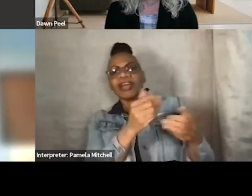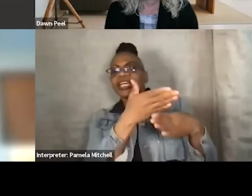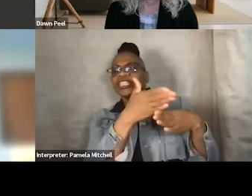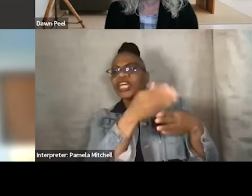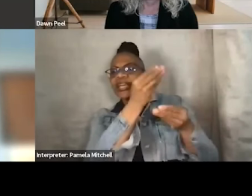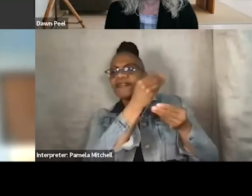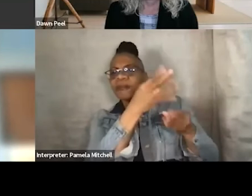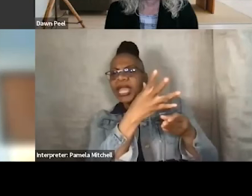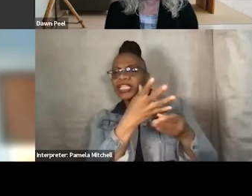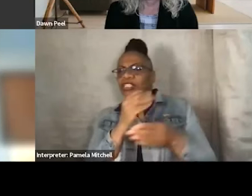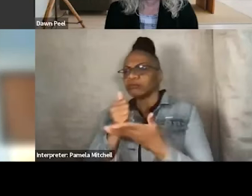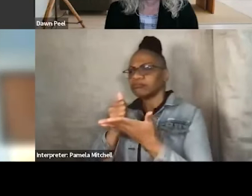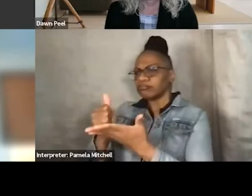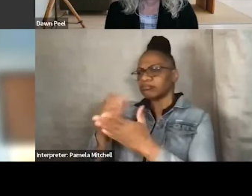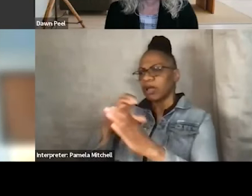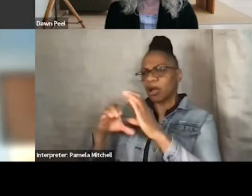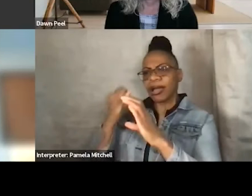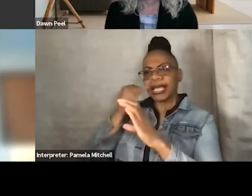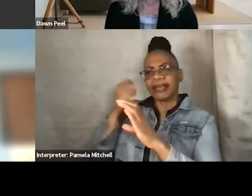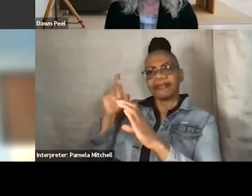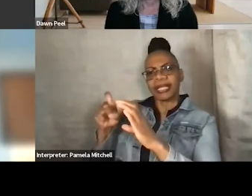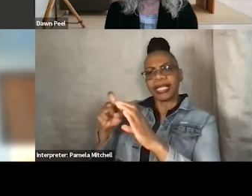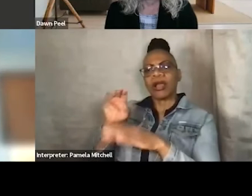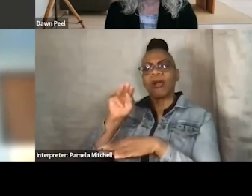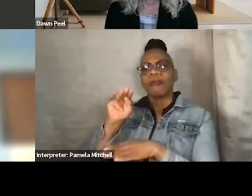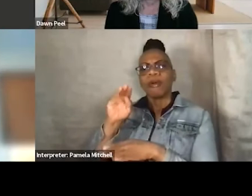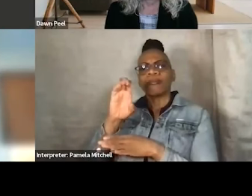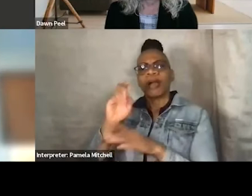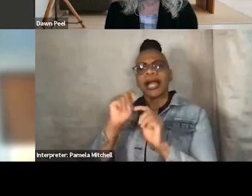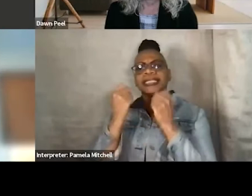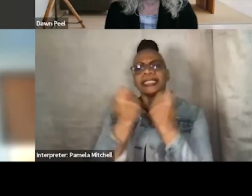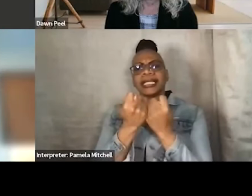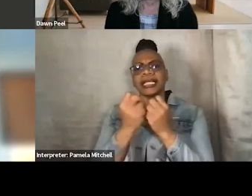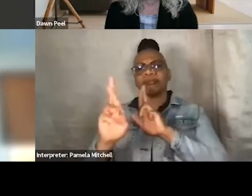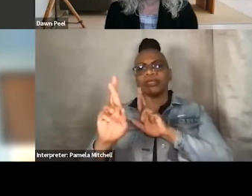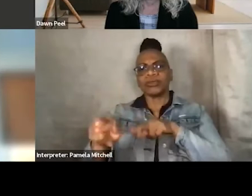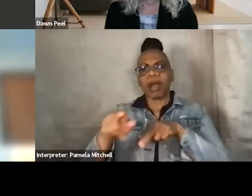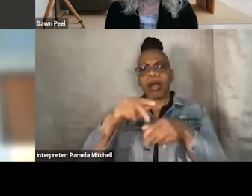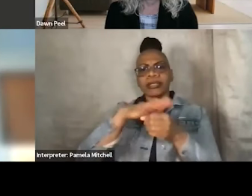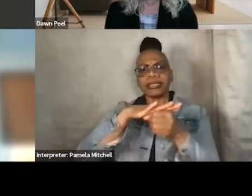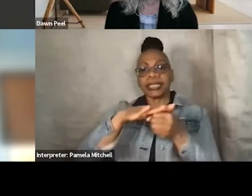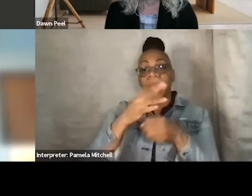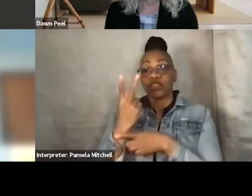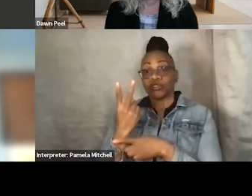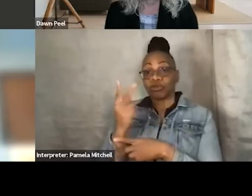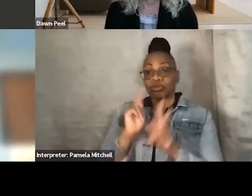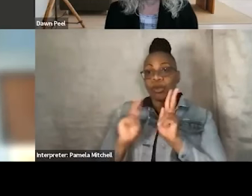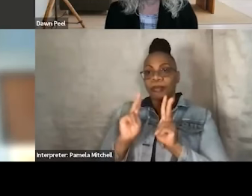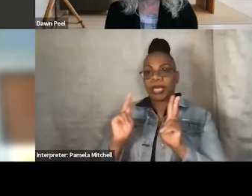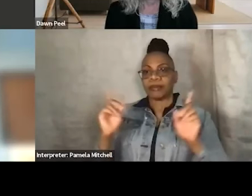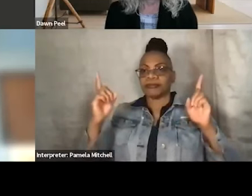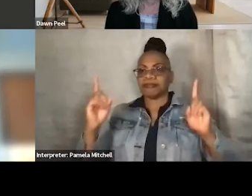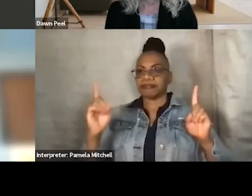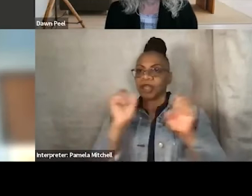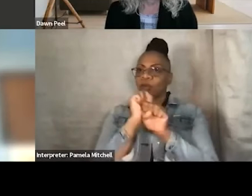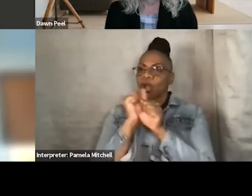Mobile crisis teams that respond onsite are comprised of two team members who work in concert to meet the person's immediate needs.